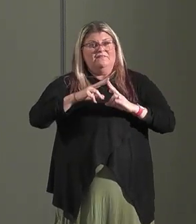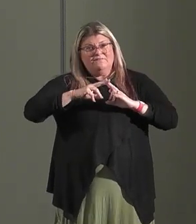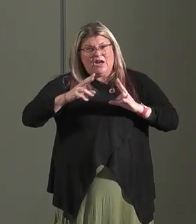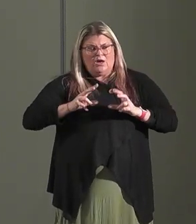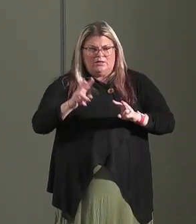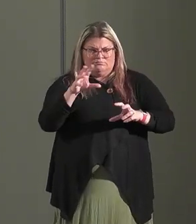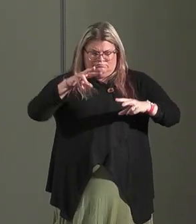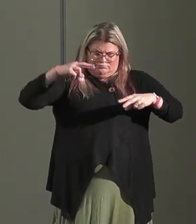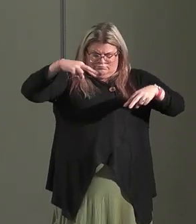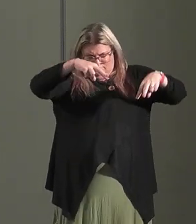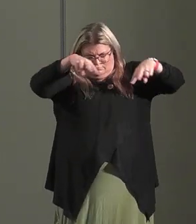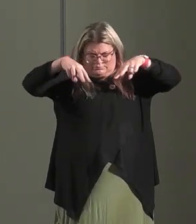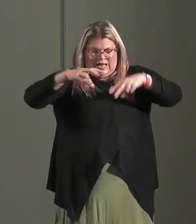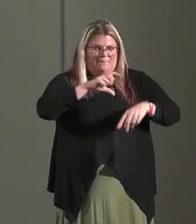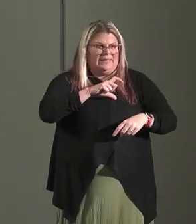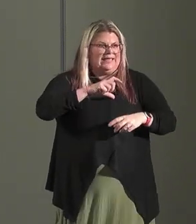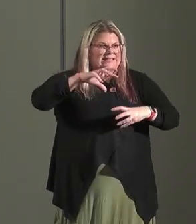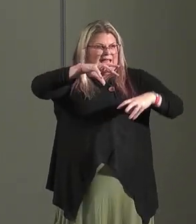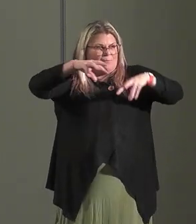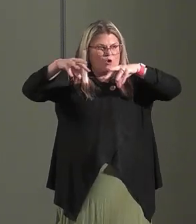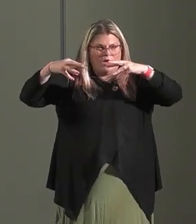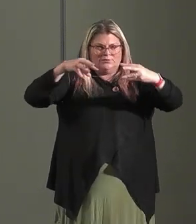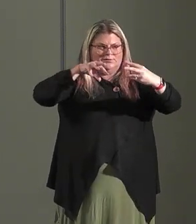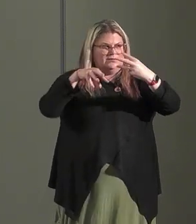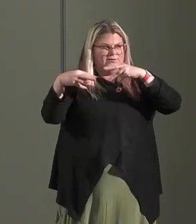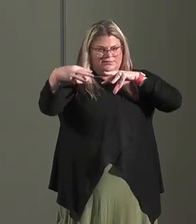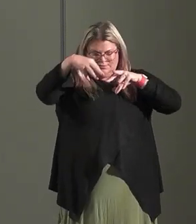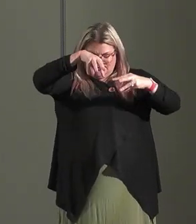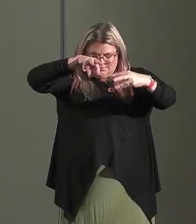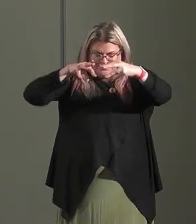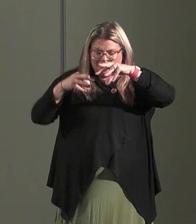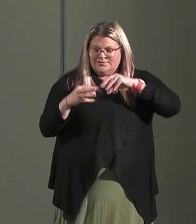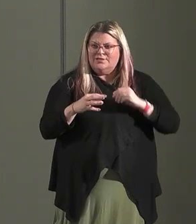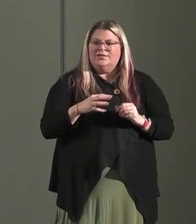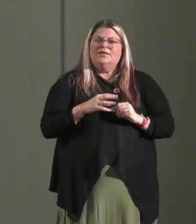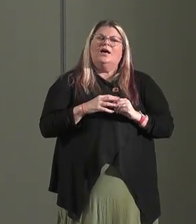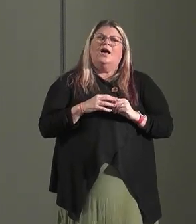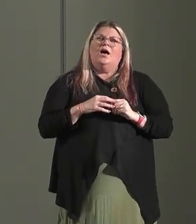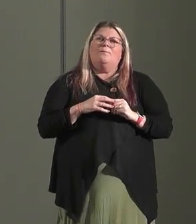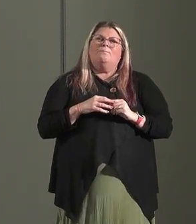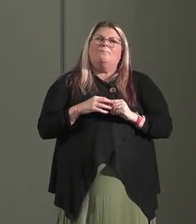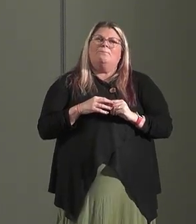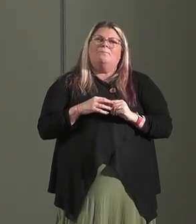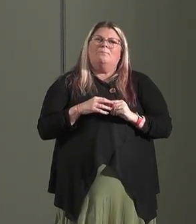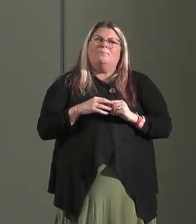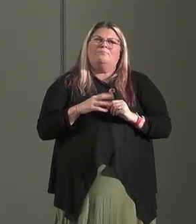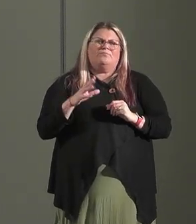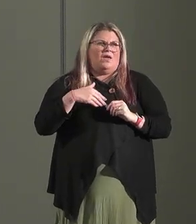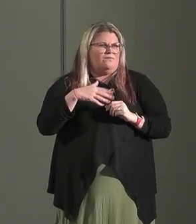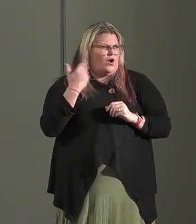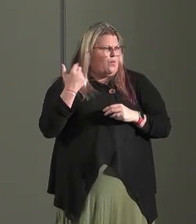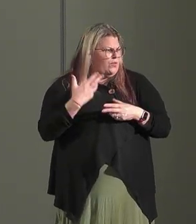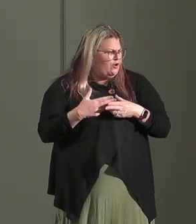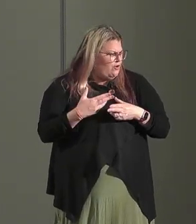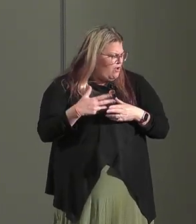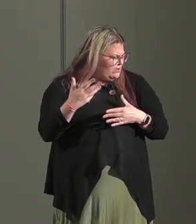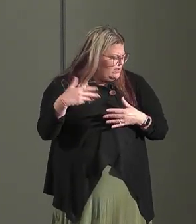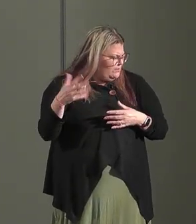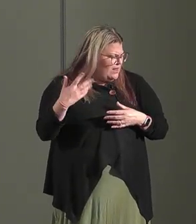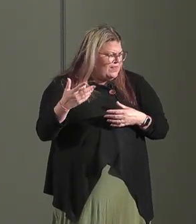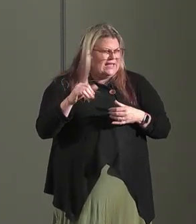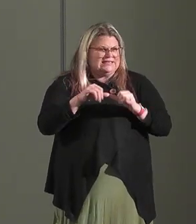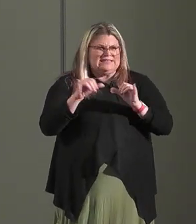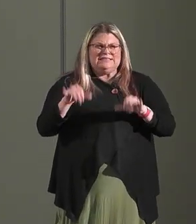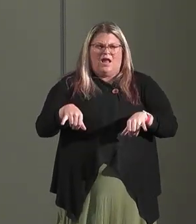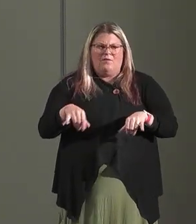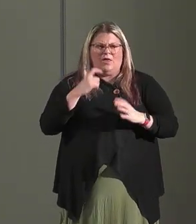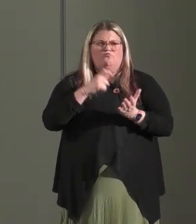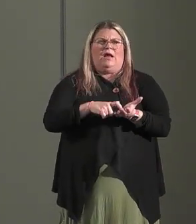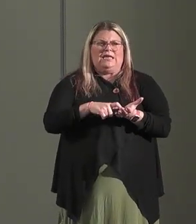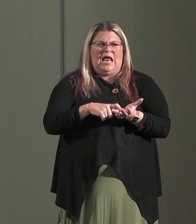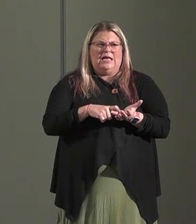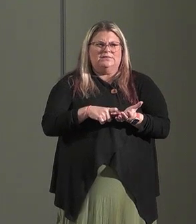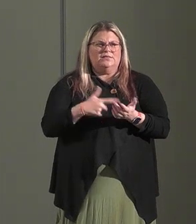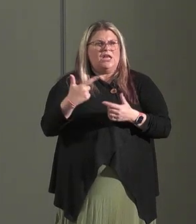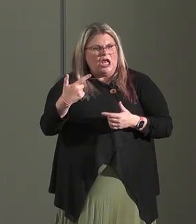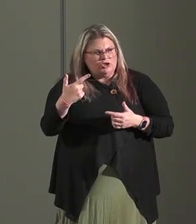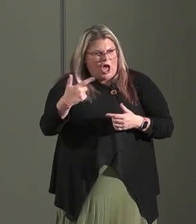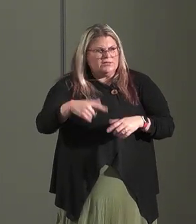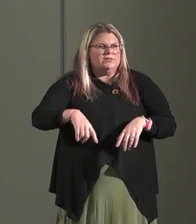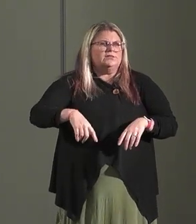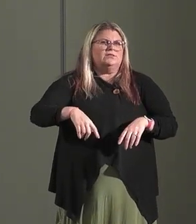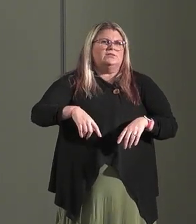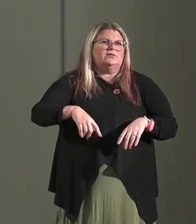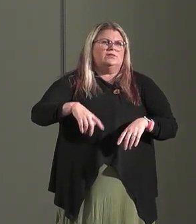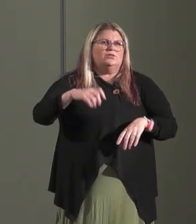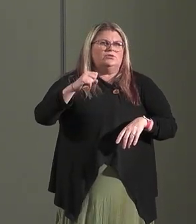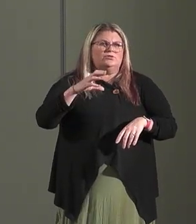is police cameras and systems that recognizes gunshots. It is not the neighborhood I live